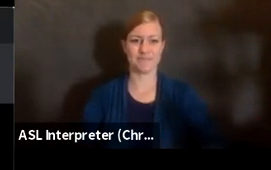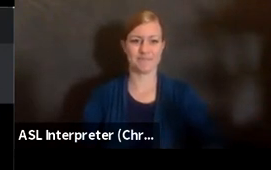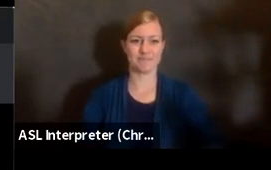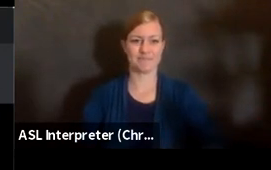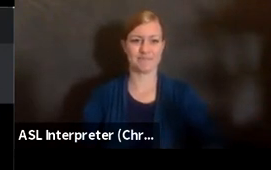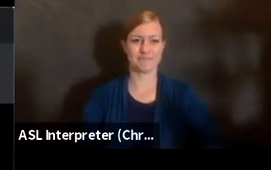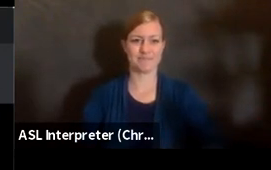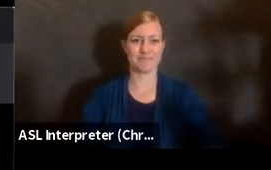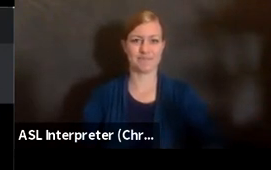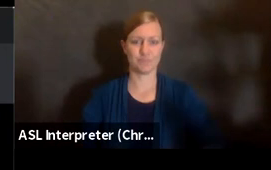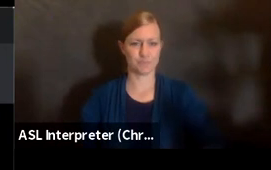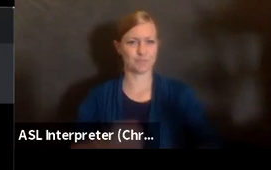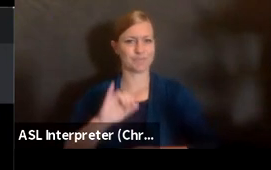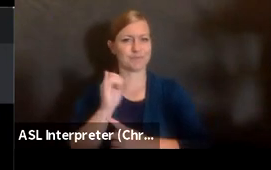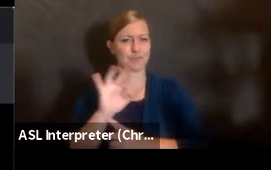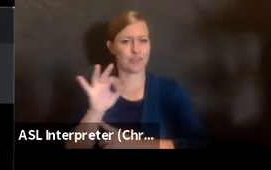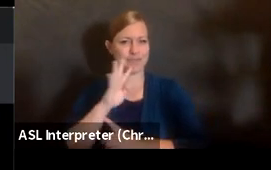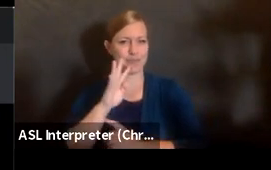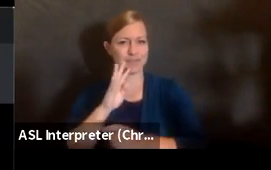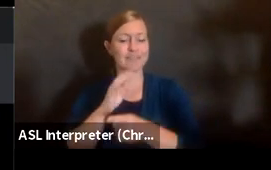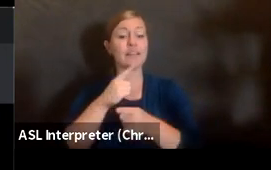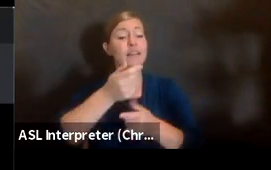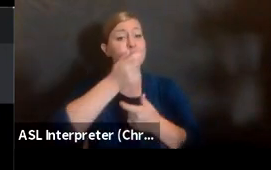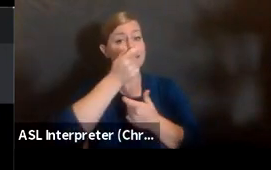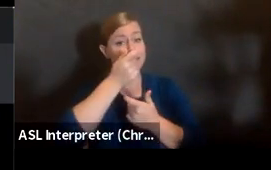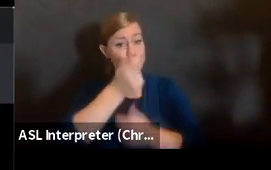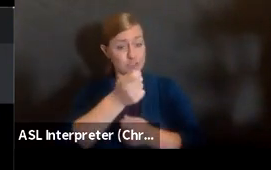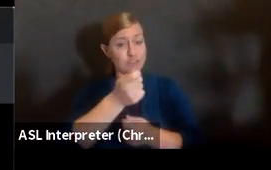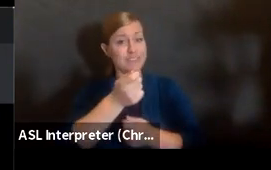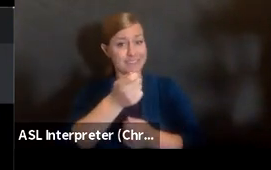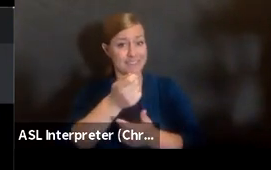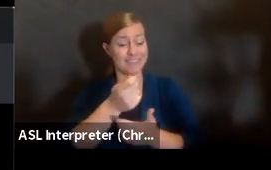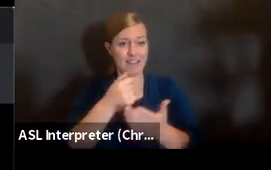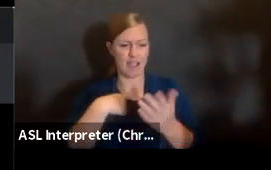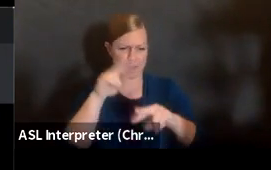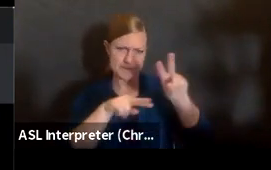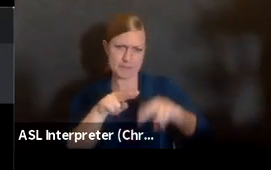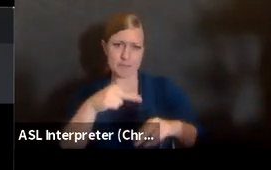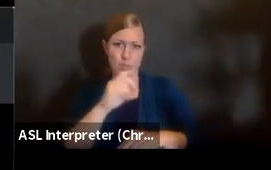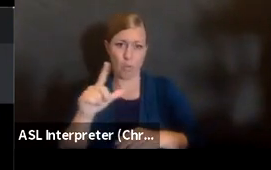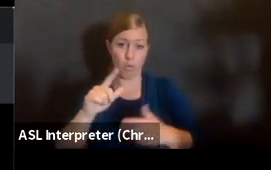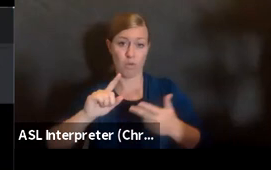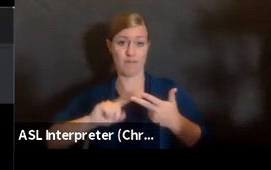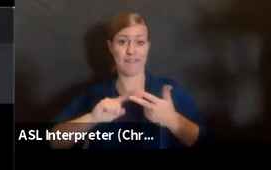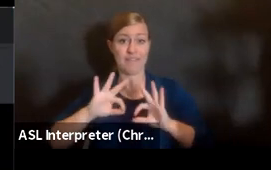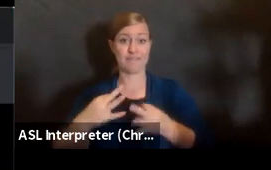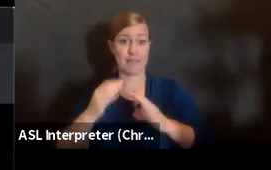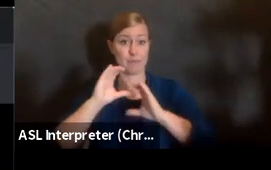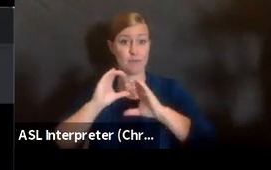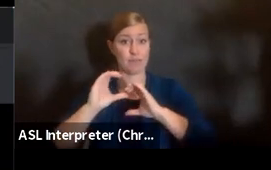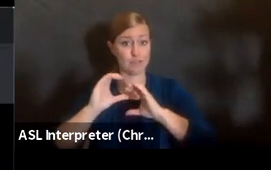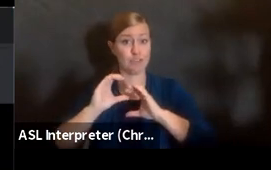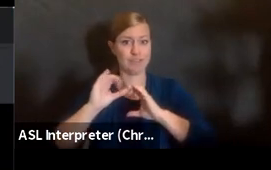Jeff Crawford: It's interesting. Andrew and Katherine has I looked at that pole and the family and communication part which came up first place or was most important.